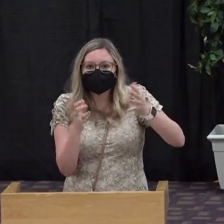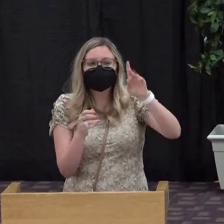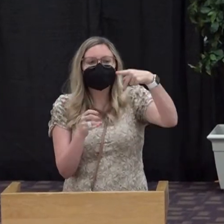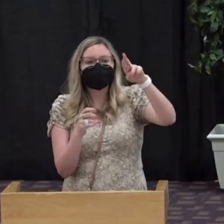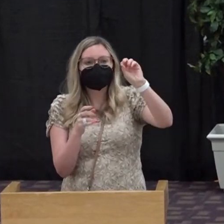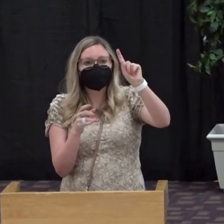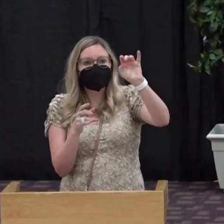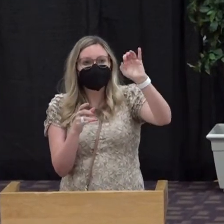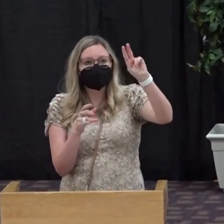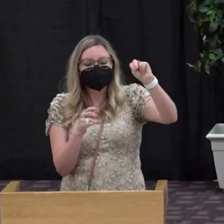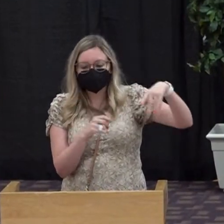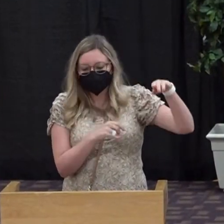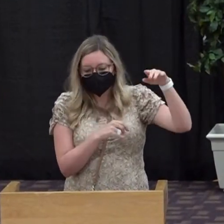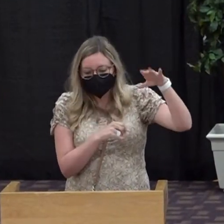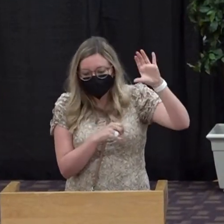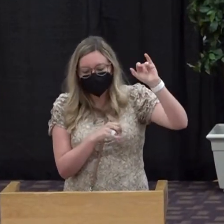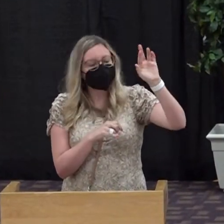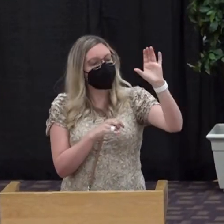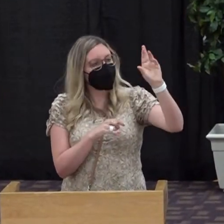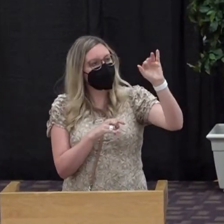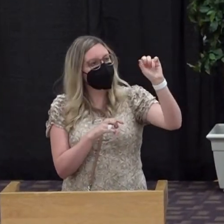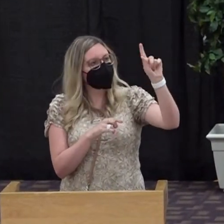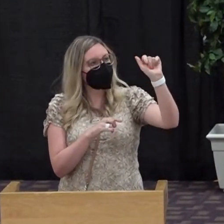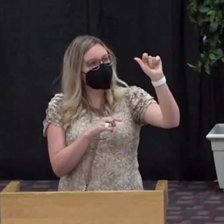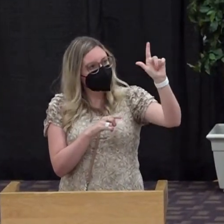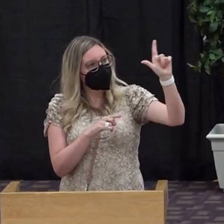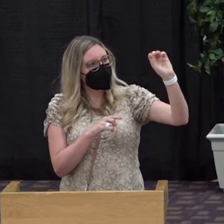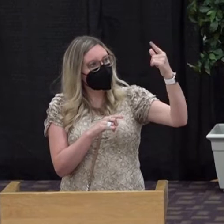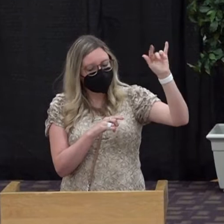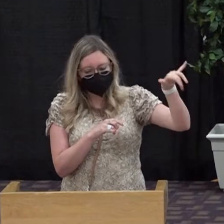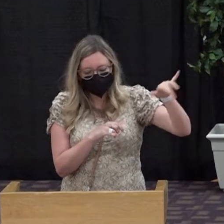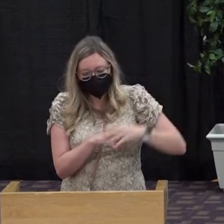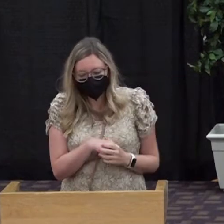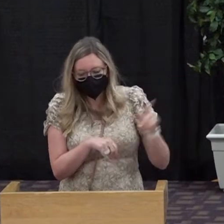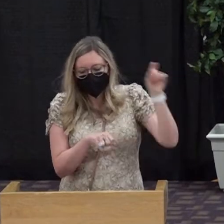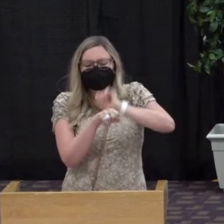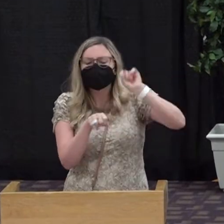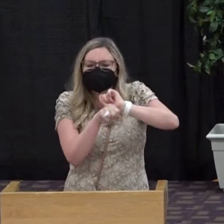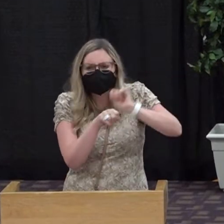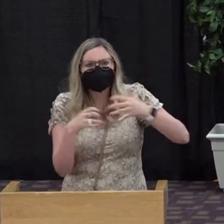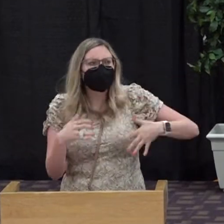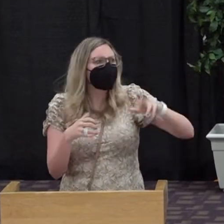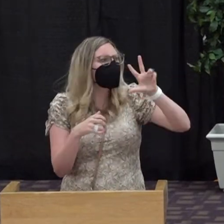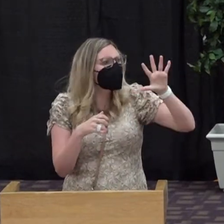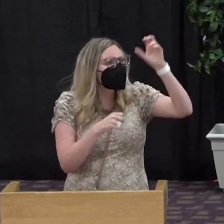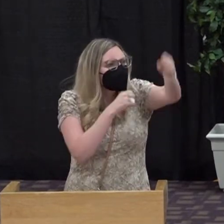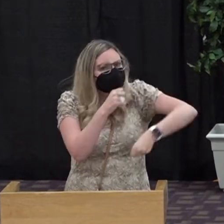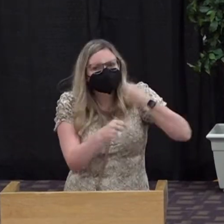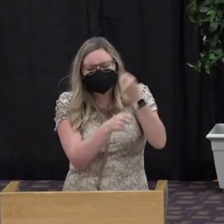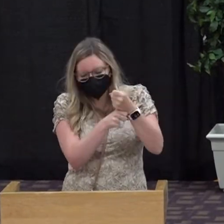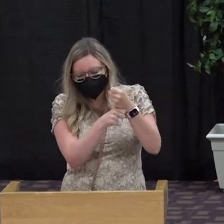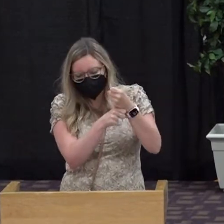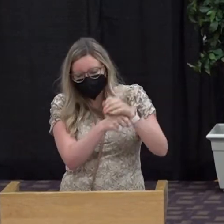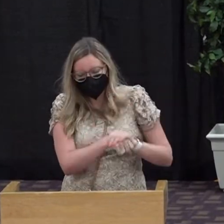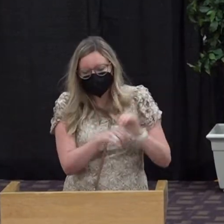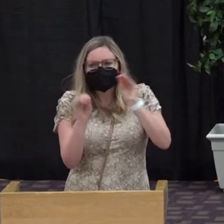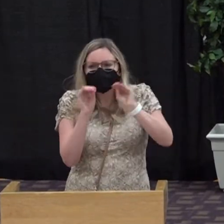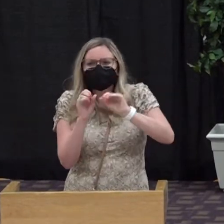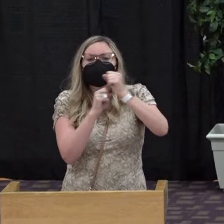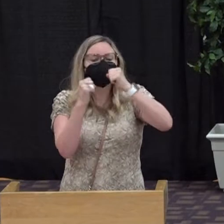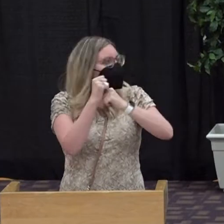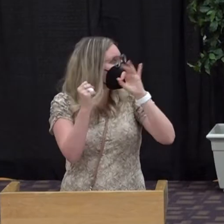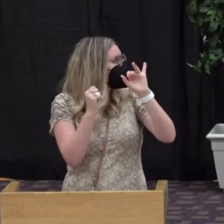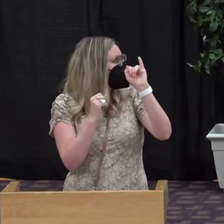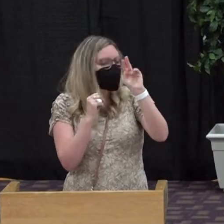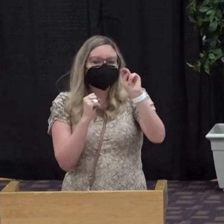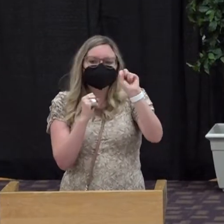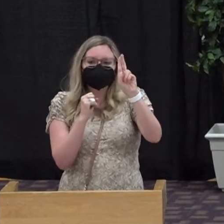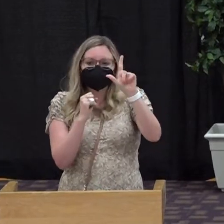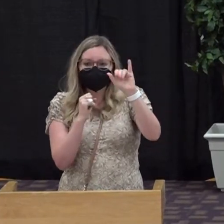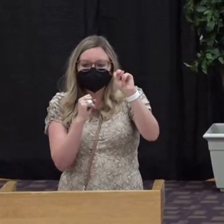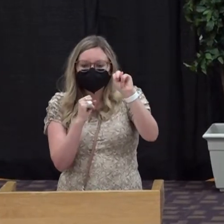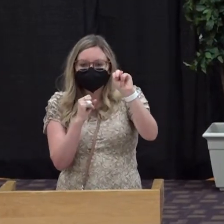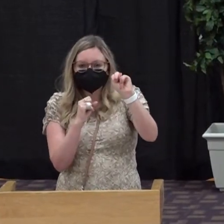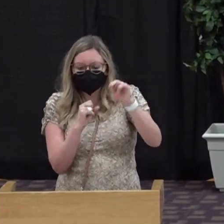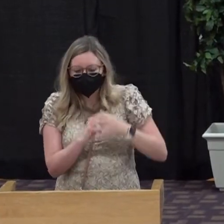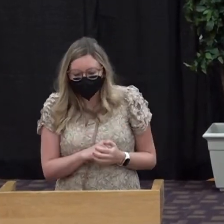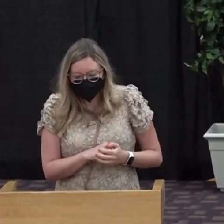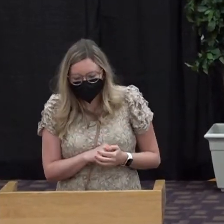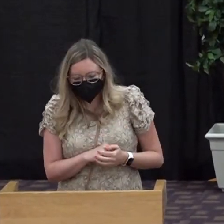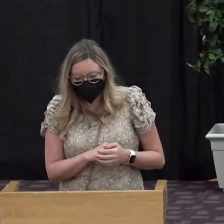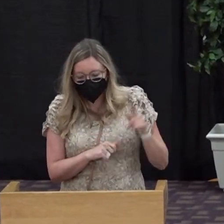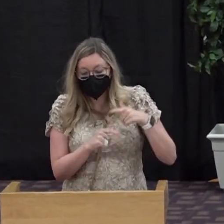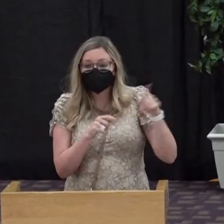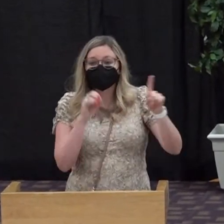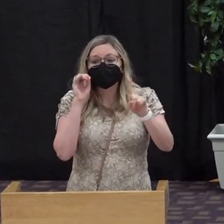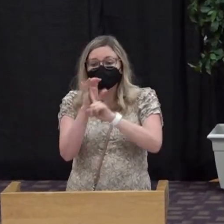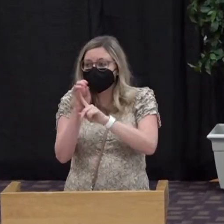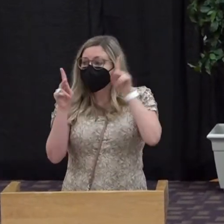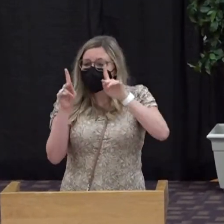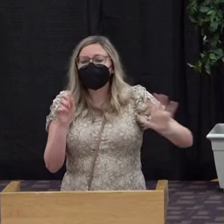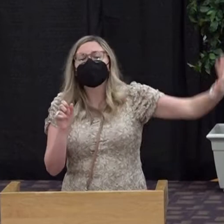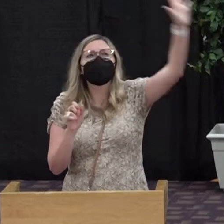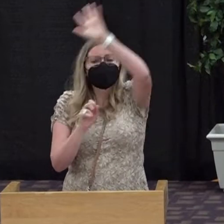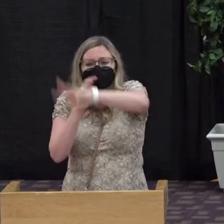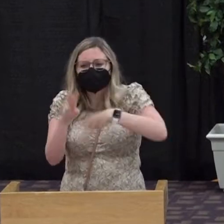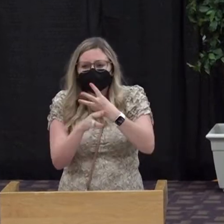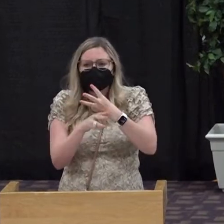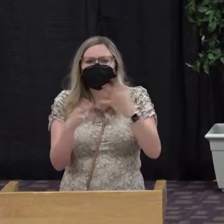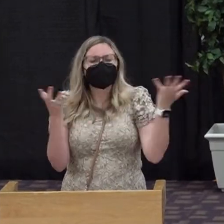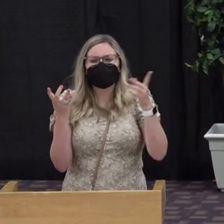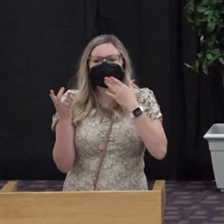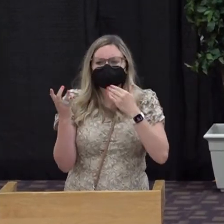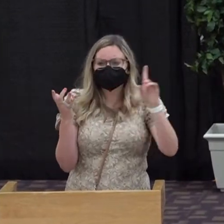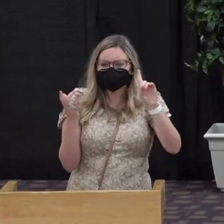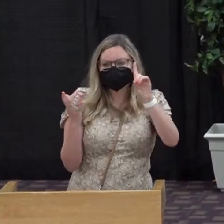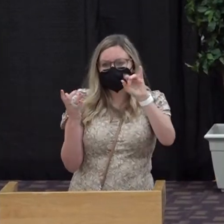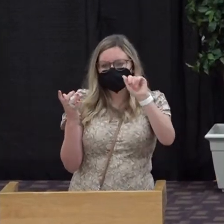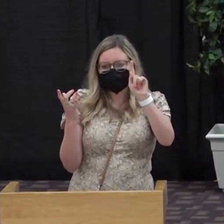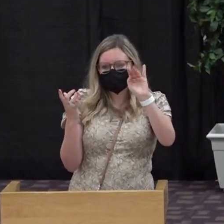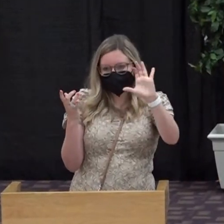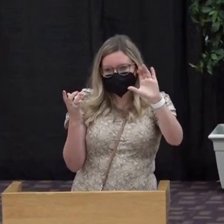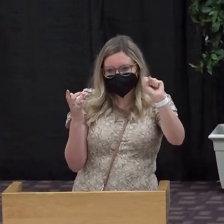And has really worked for 35 years diligently throughout the world.